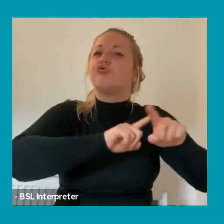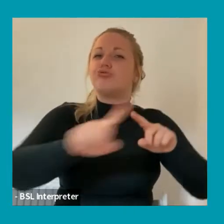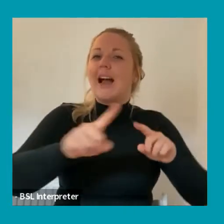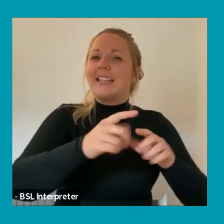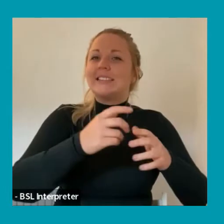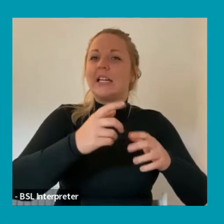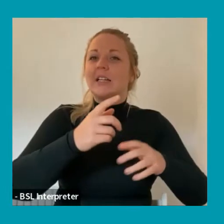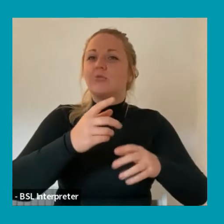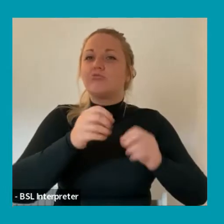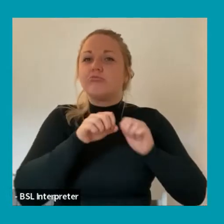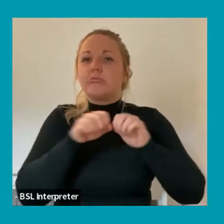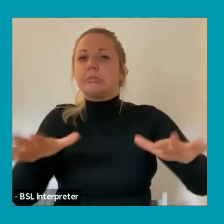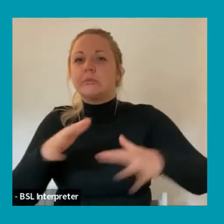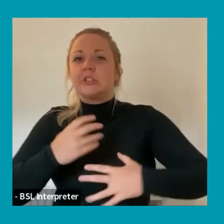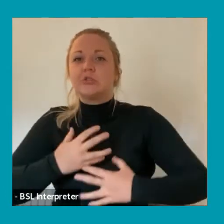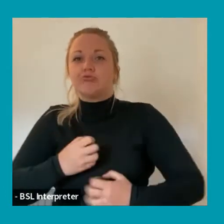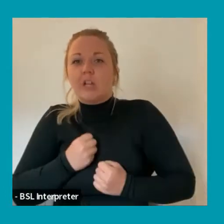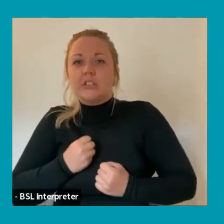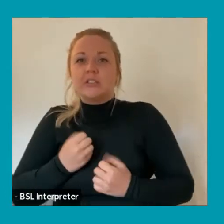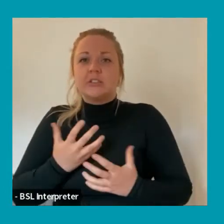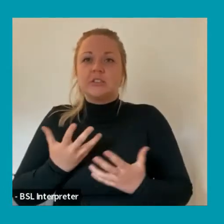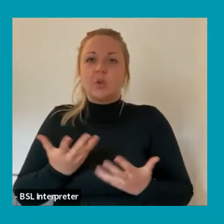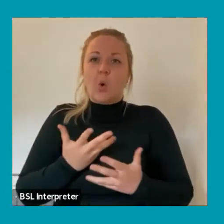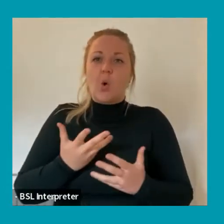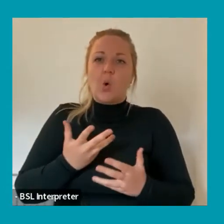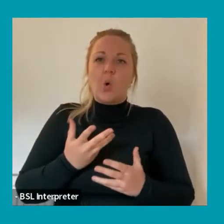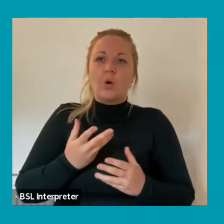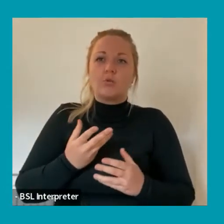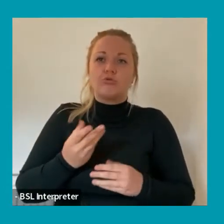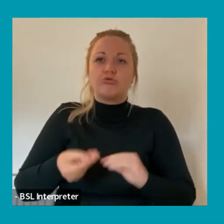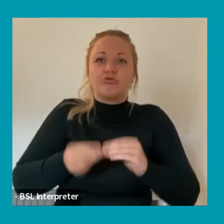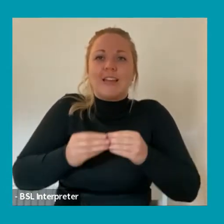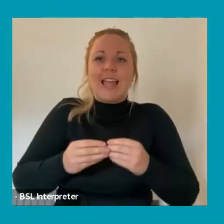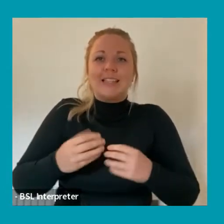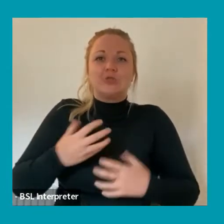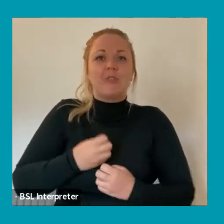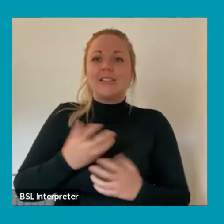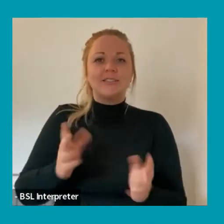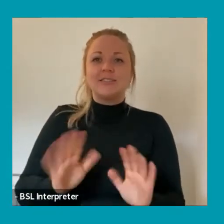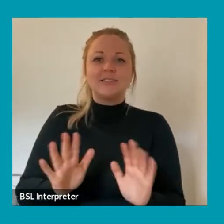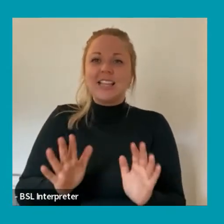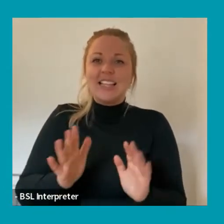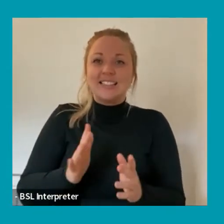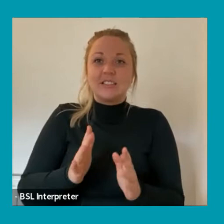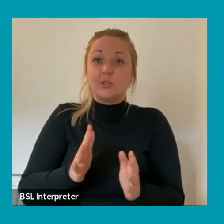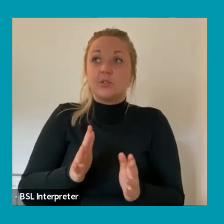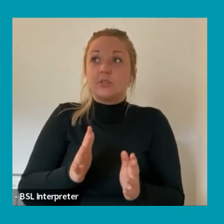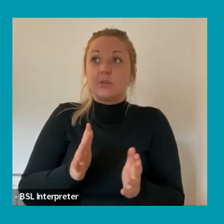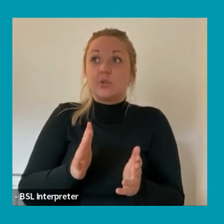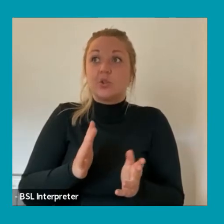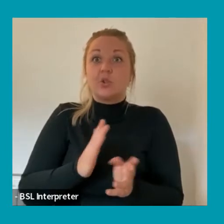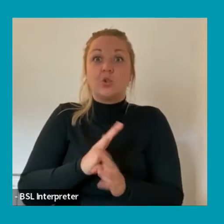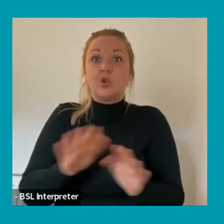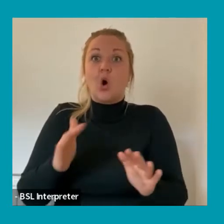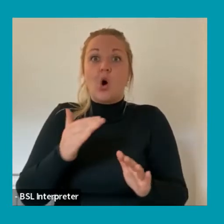It is wasn't geared up, was it? It just wasn't volume process that they were too familiar with.